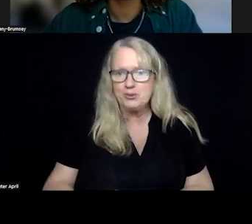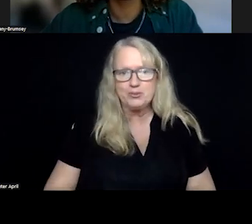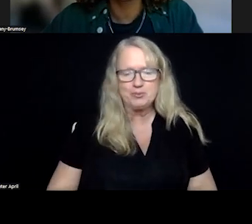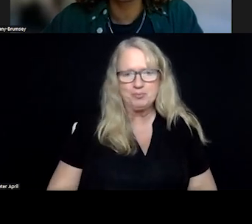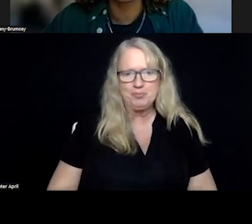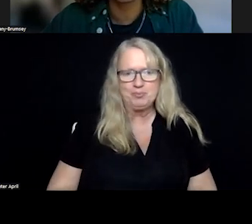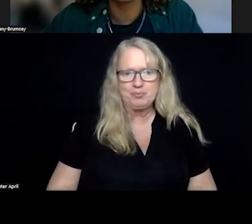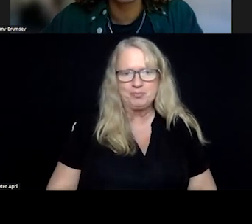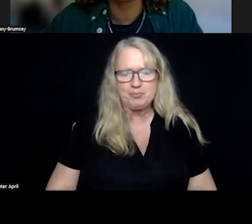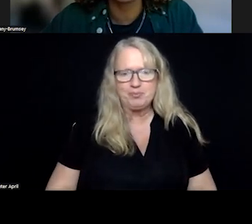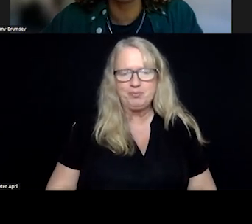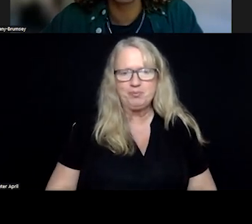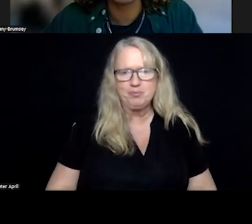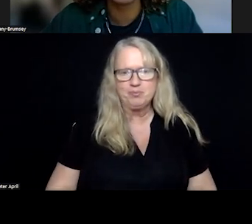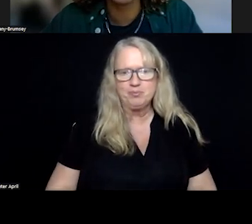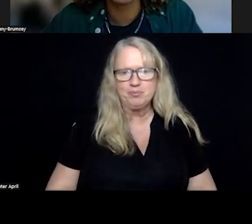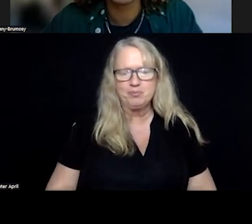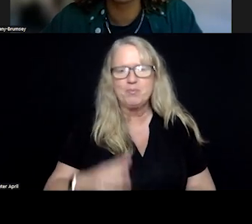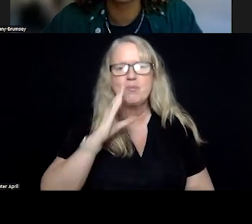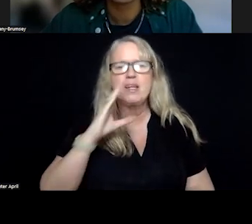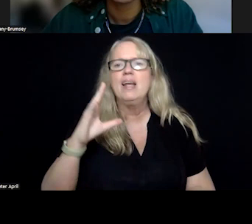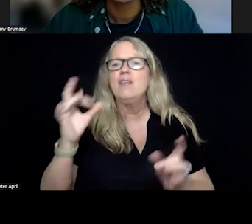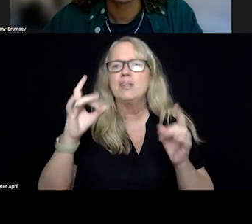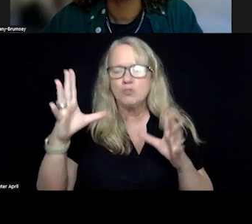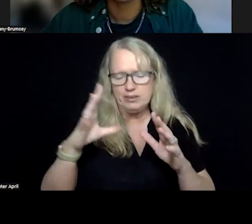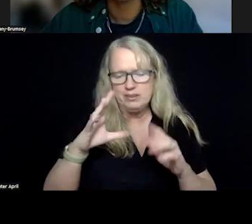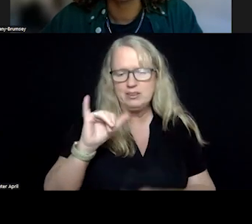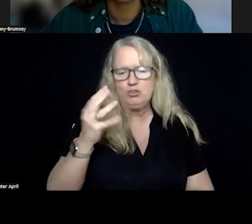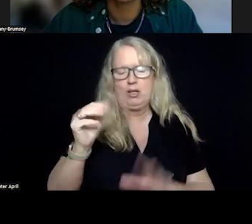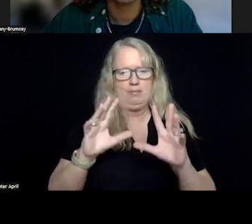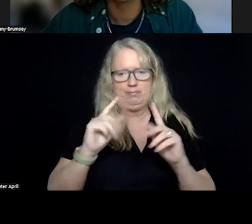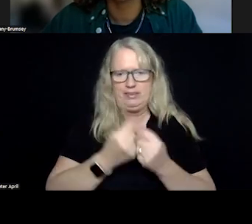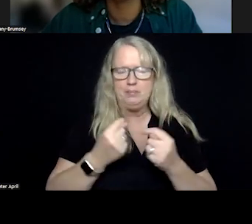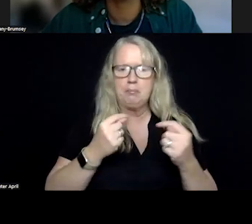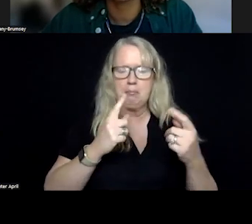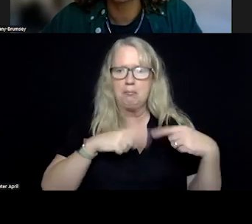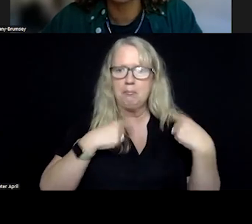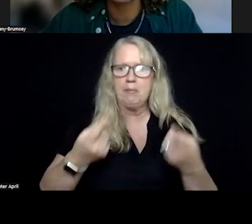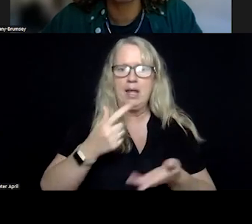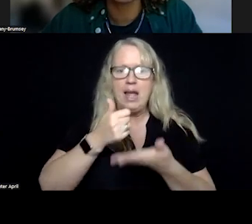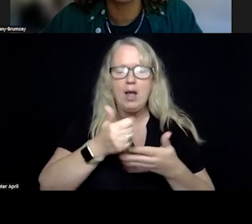SO THE CRISIS JAM TEAM HAS BEEN ABLE TO HOST OVER 400 SPEAKERS